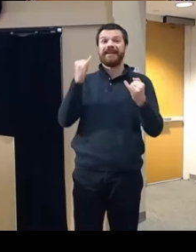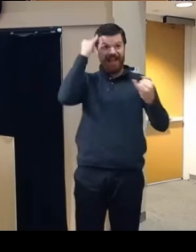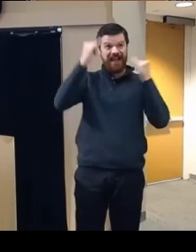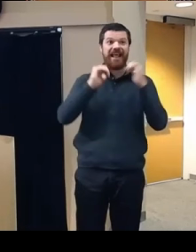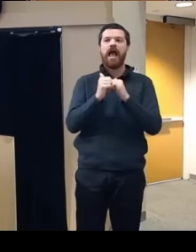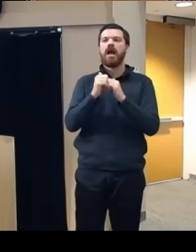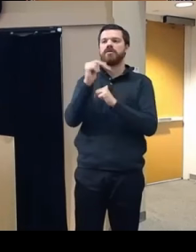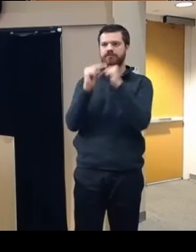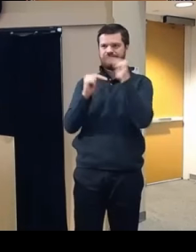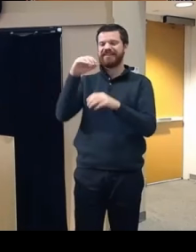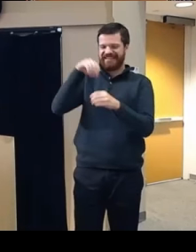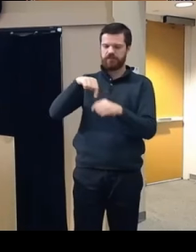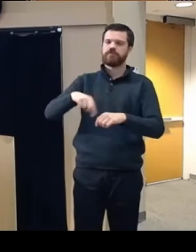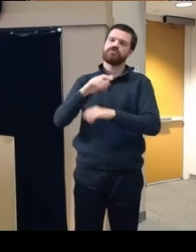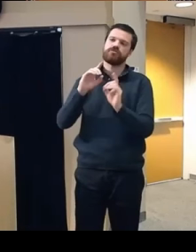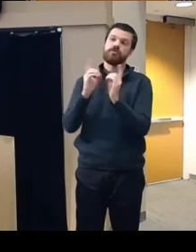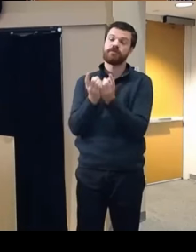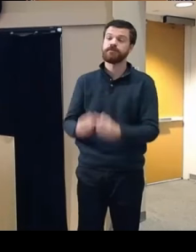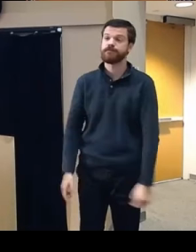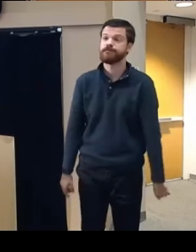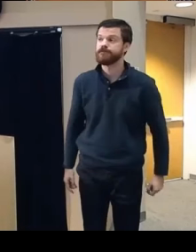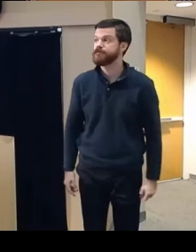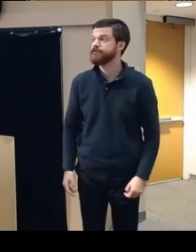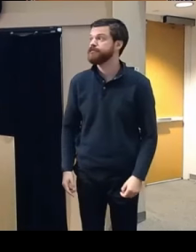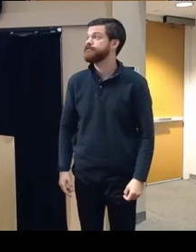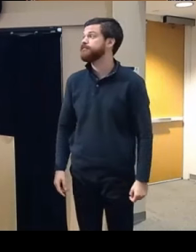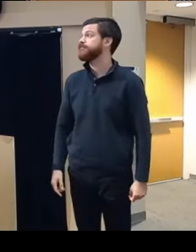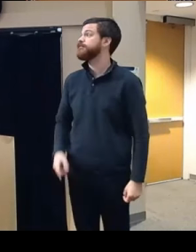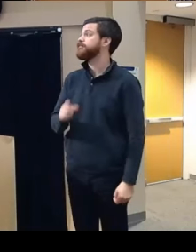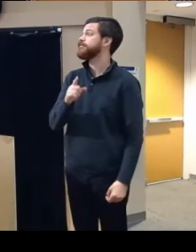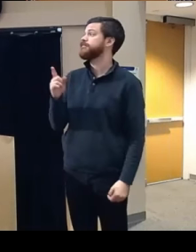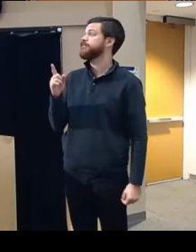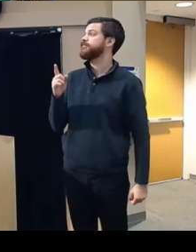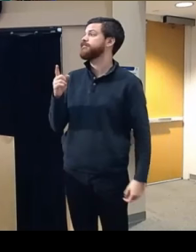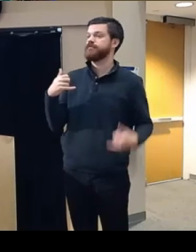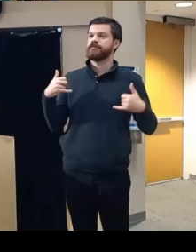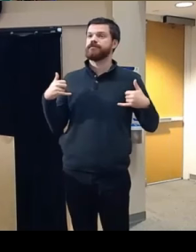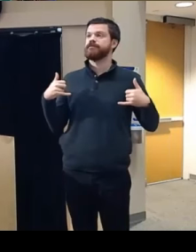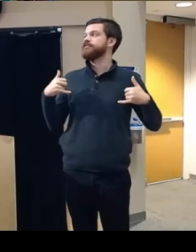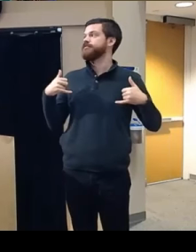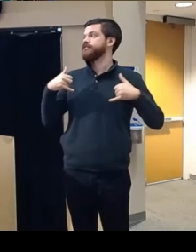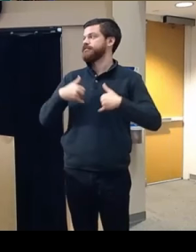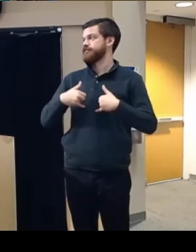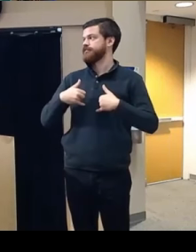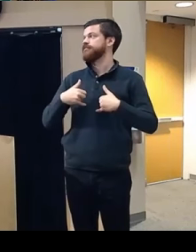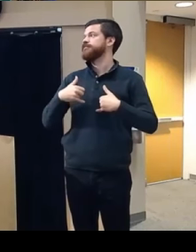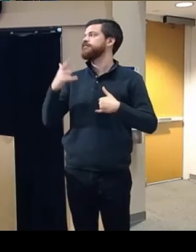up within the department hi um just a quick follow-up question about the impatient group